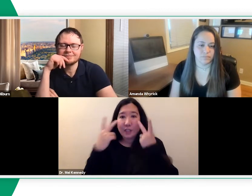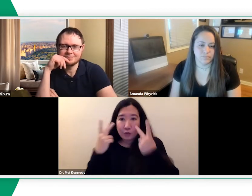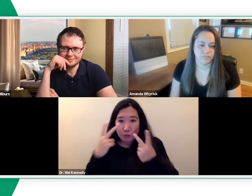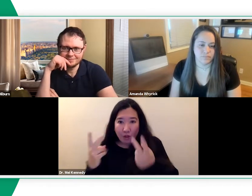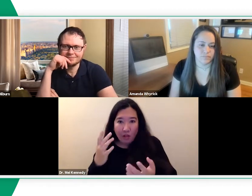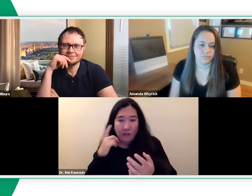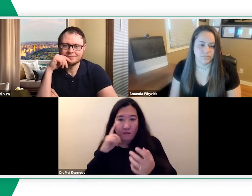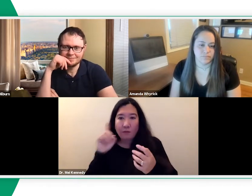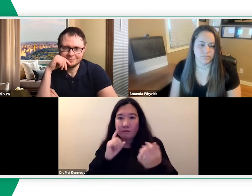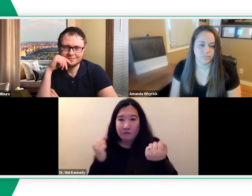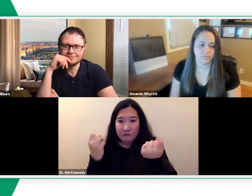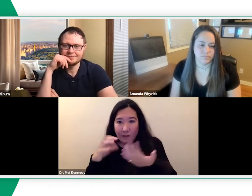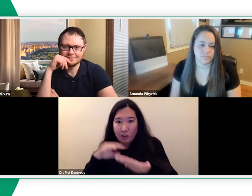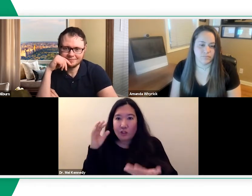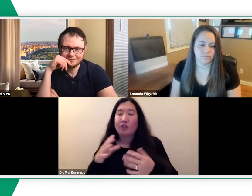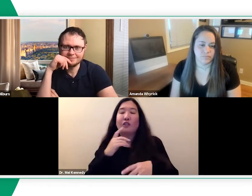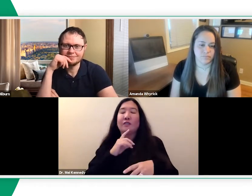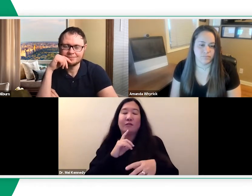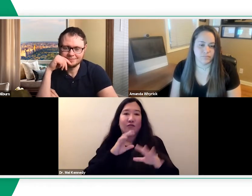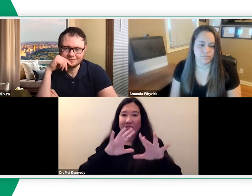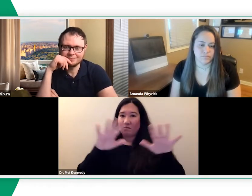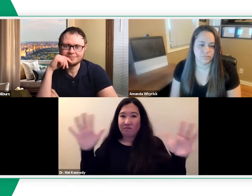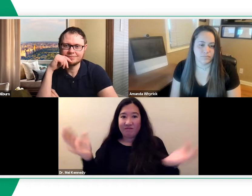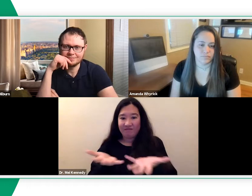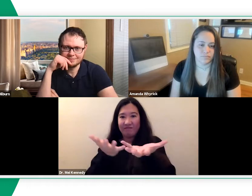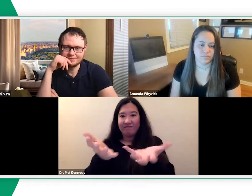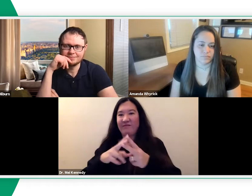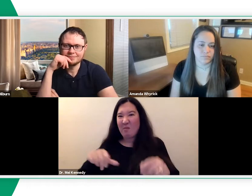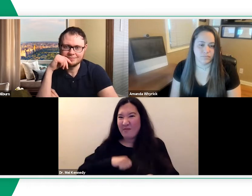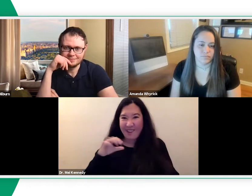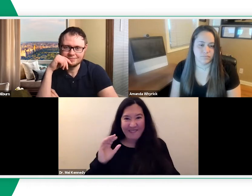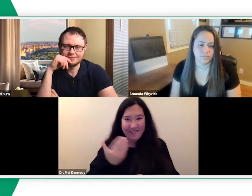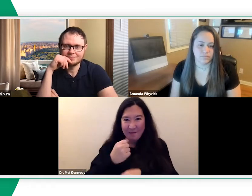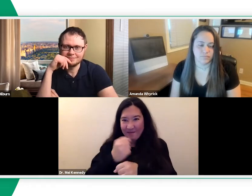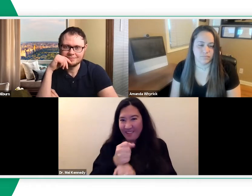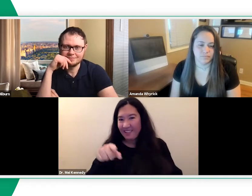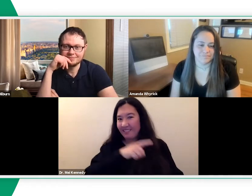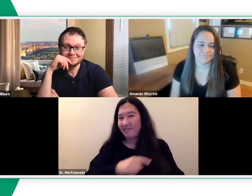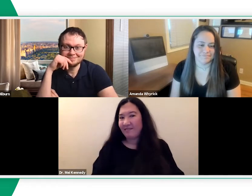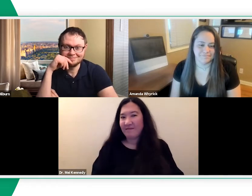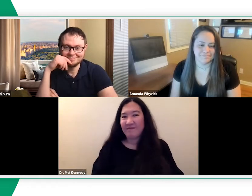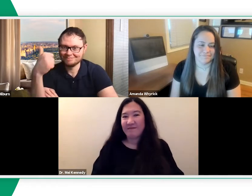and was age appropriate; and that it was also visual for signers and visual learners. So,